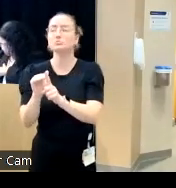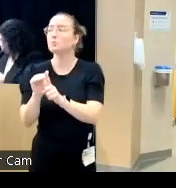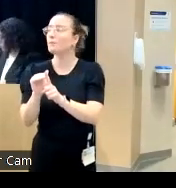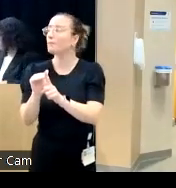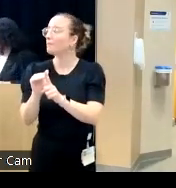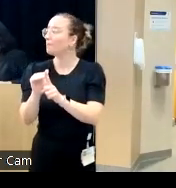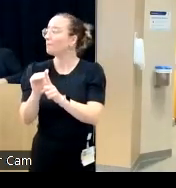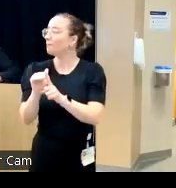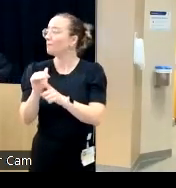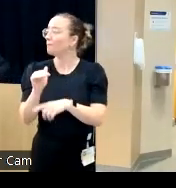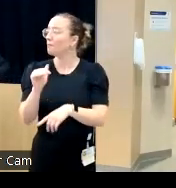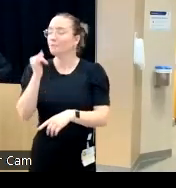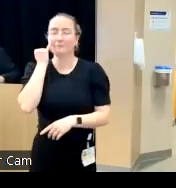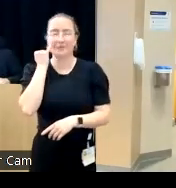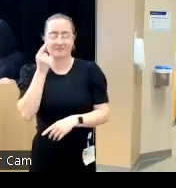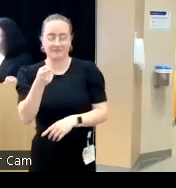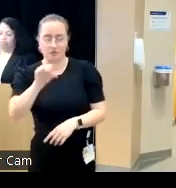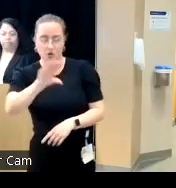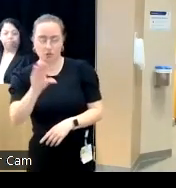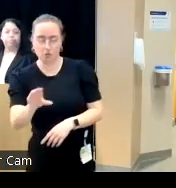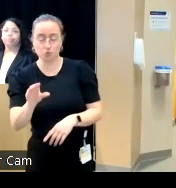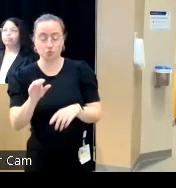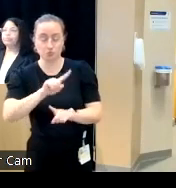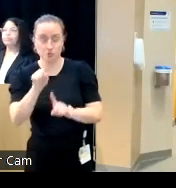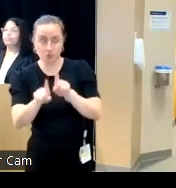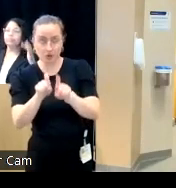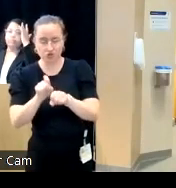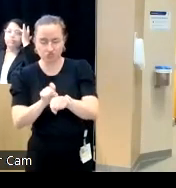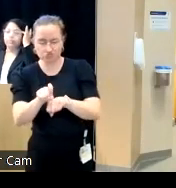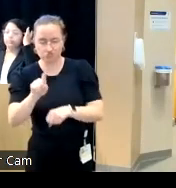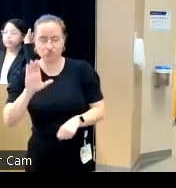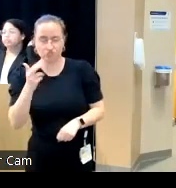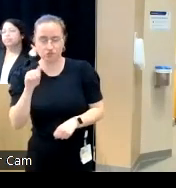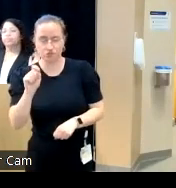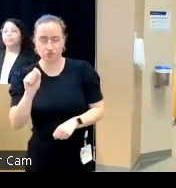those of you who aren't in the room with us put your questions comments into the